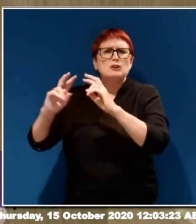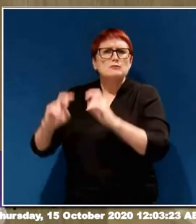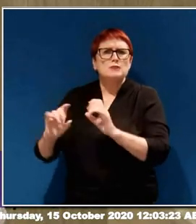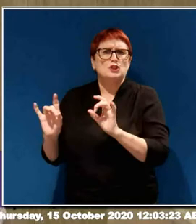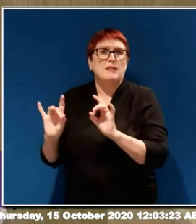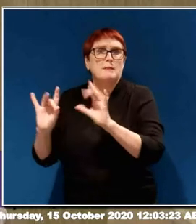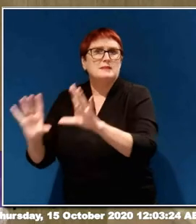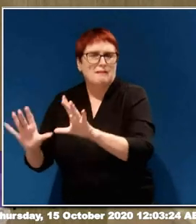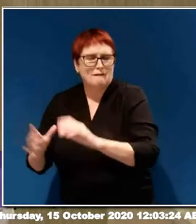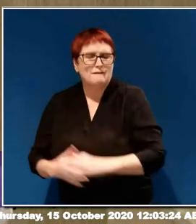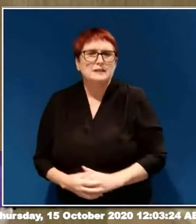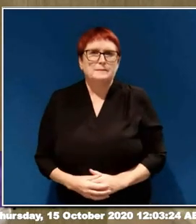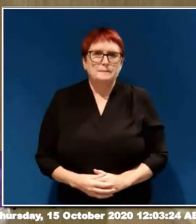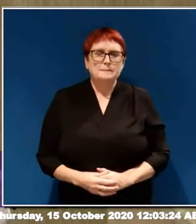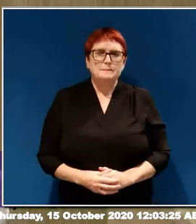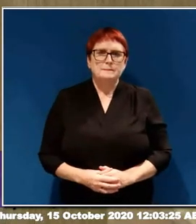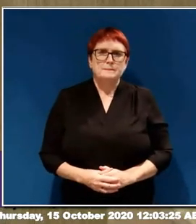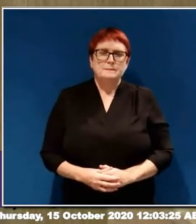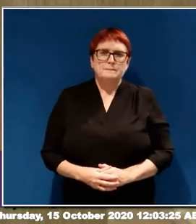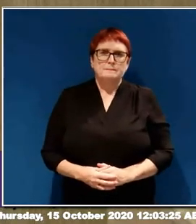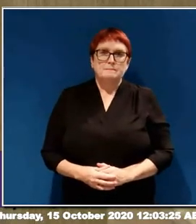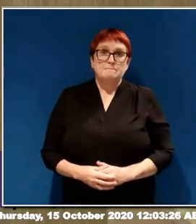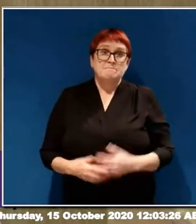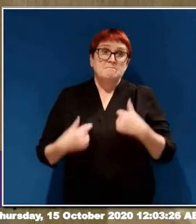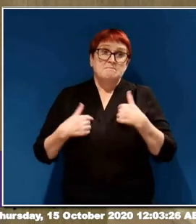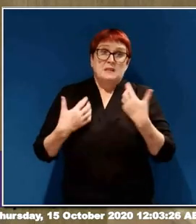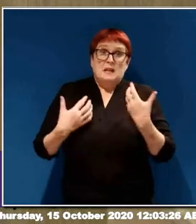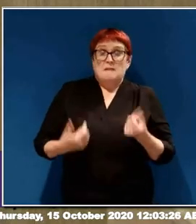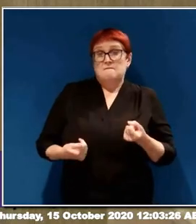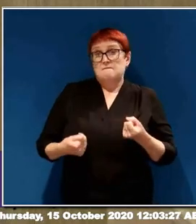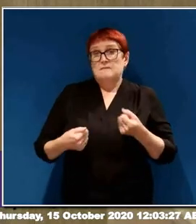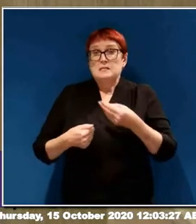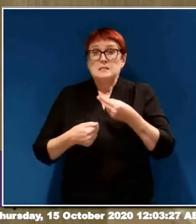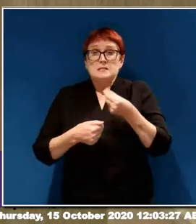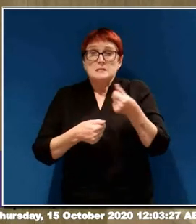We have some operational responsibilities.